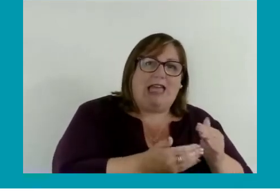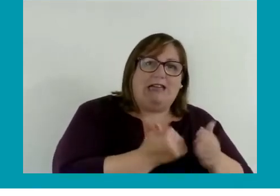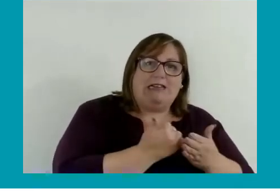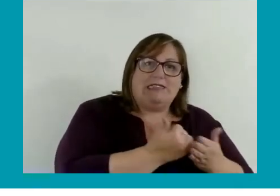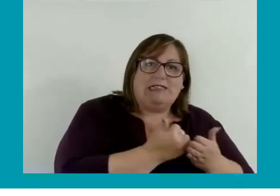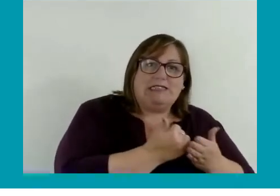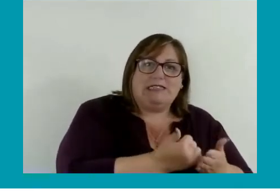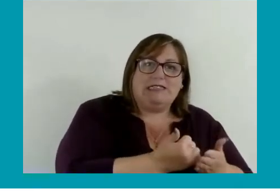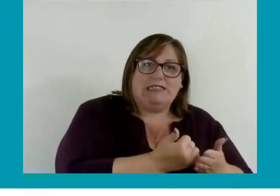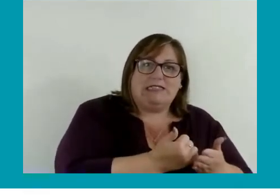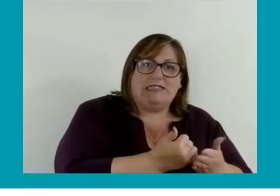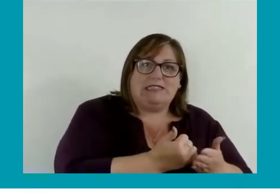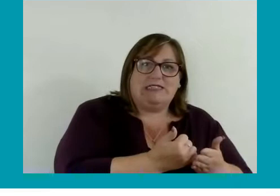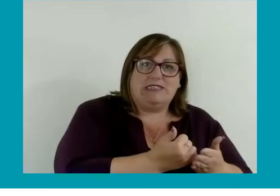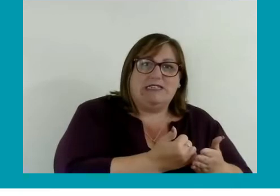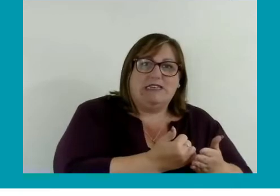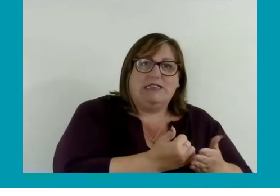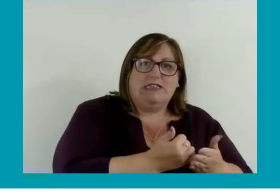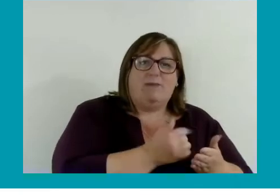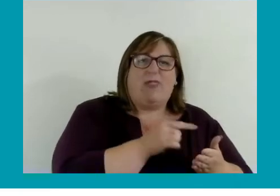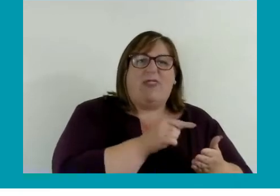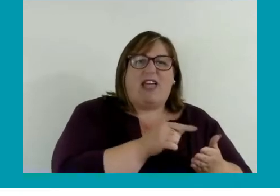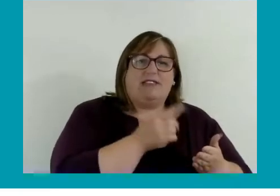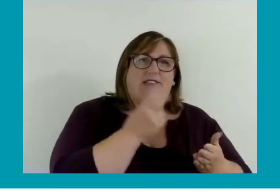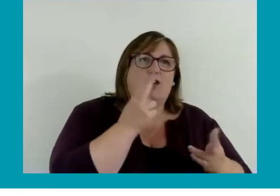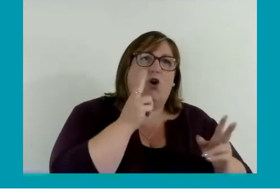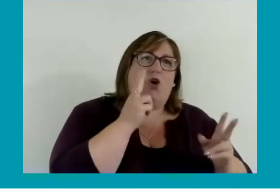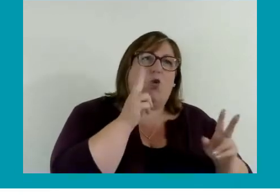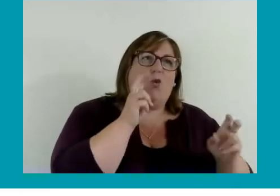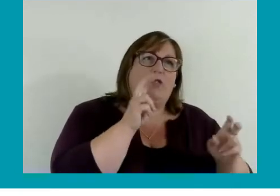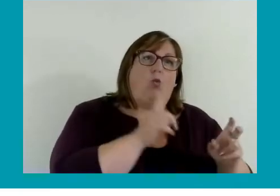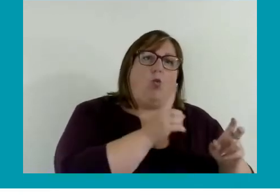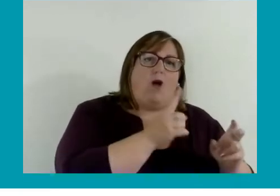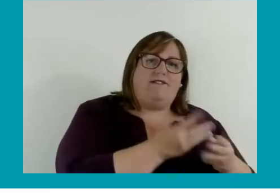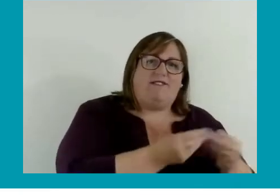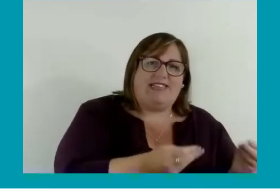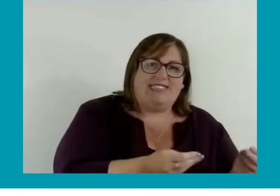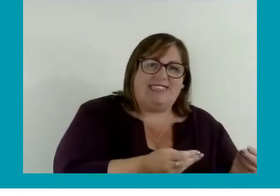count as one vacancy so lots of opportunities particularly at the moment as we get ready for